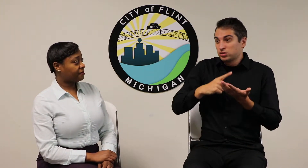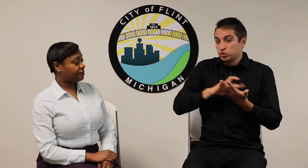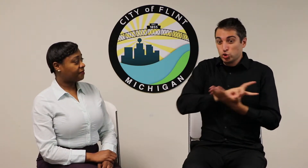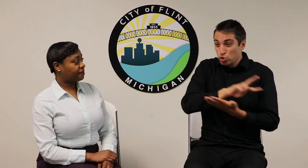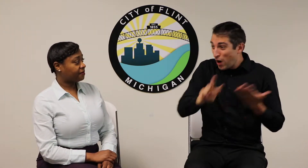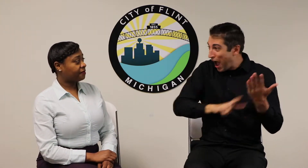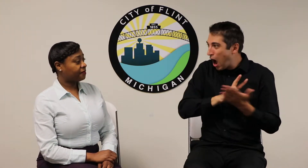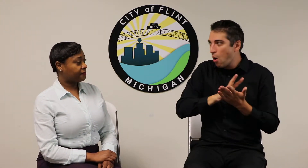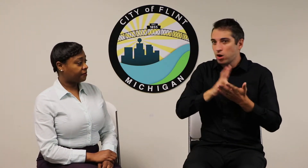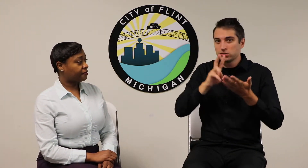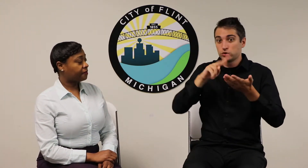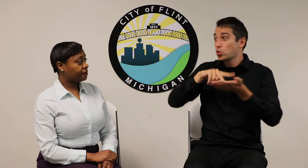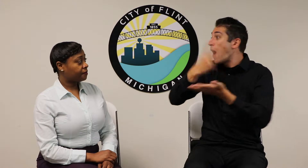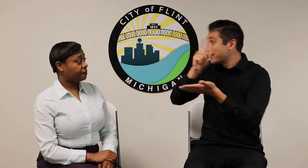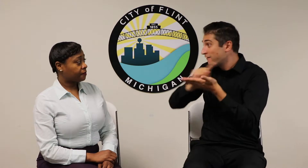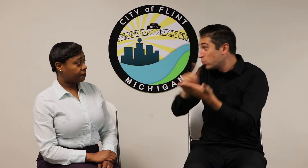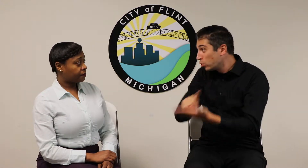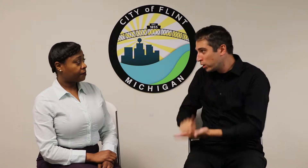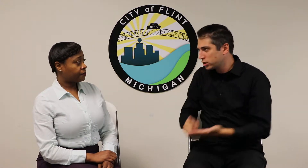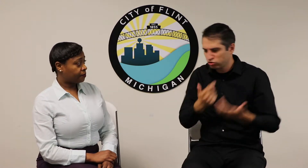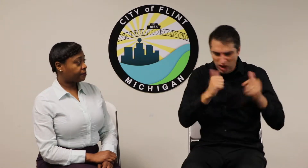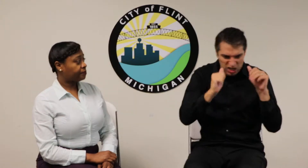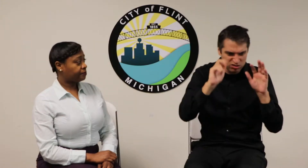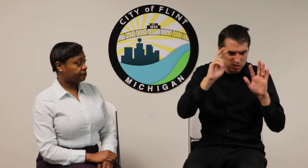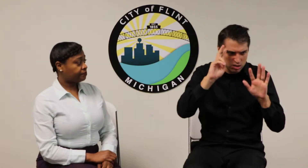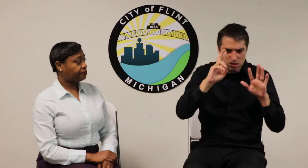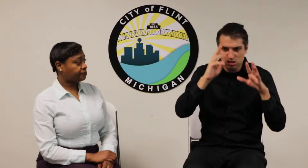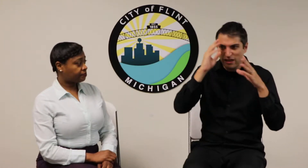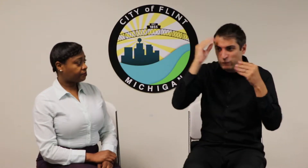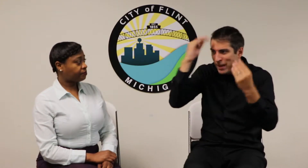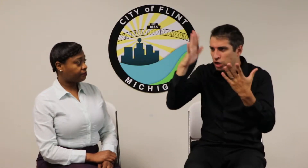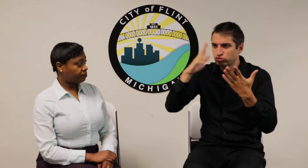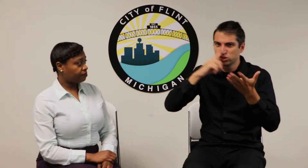least two hours twice a week trying to just absorb all this information and